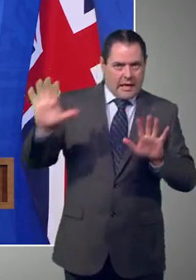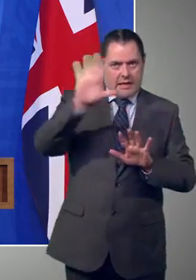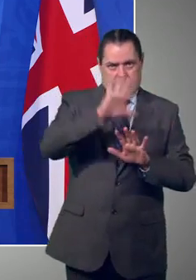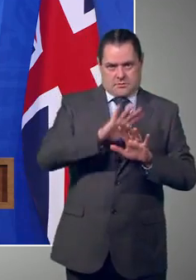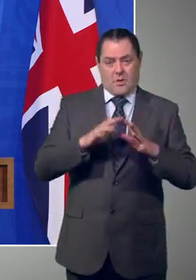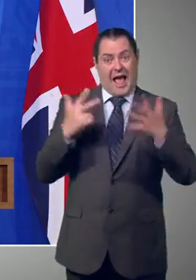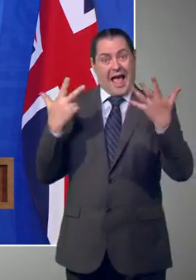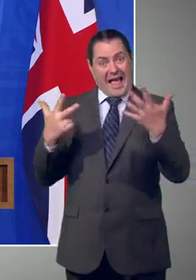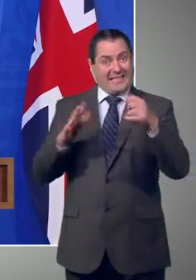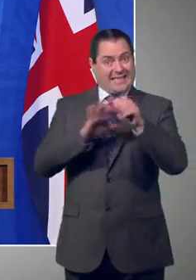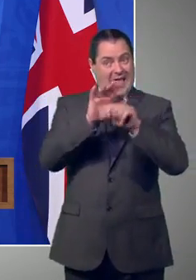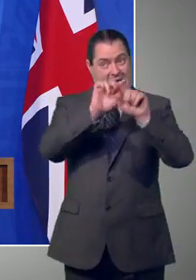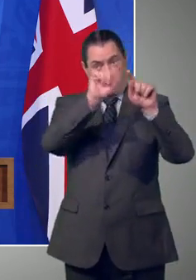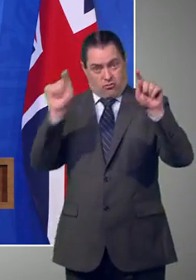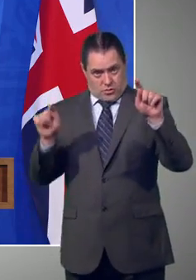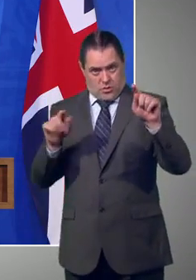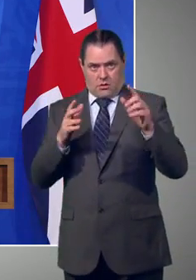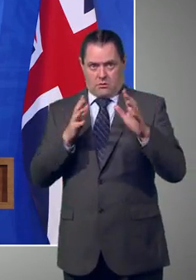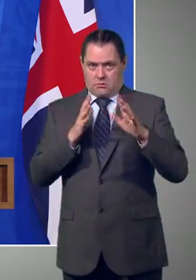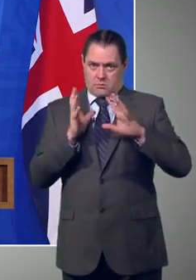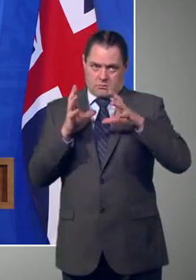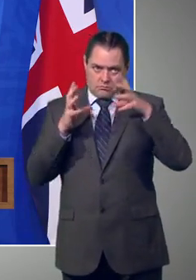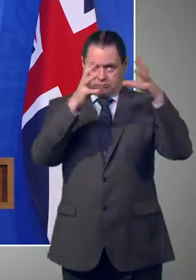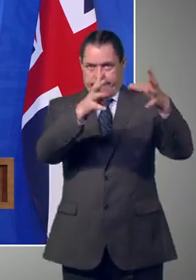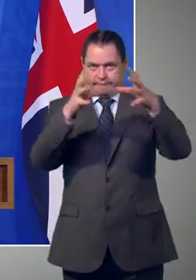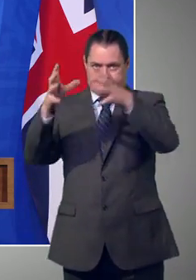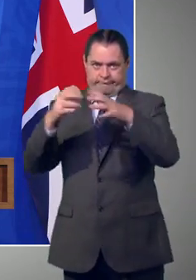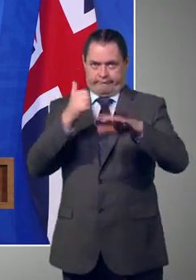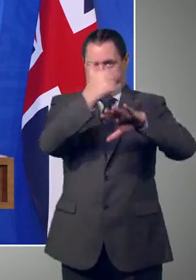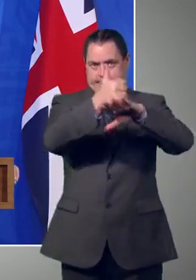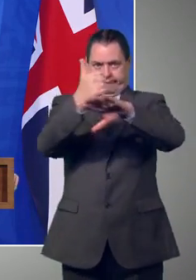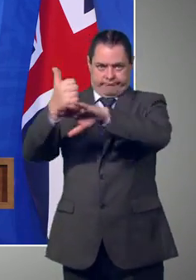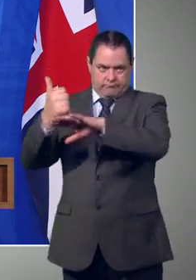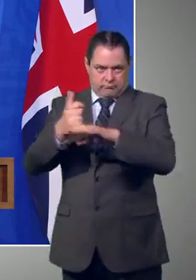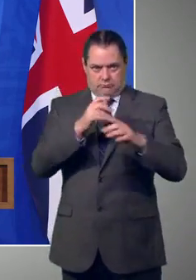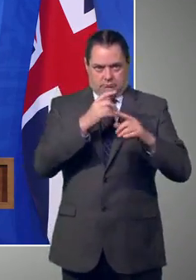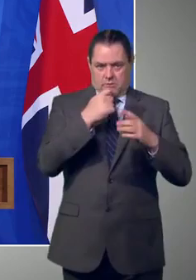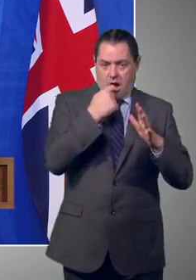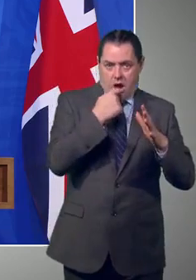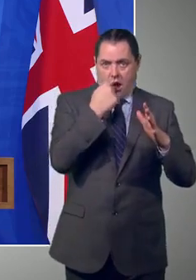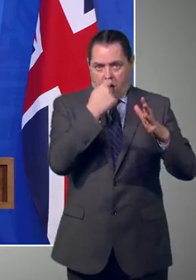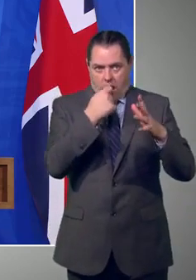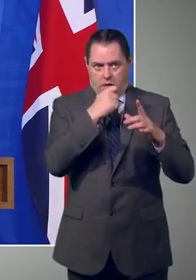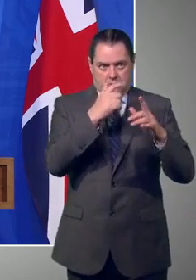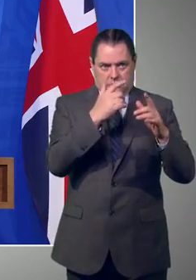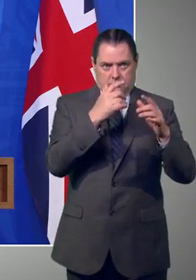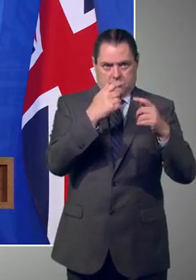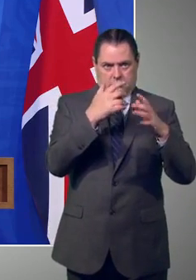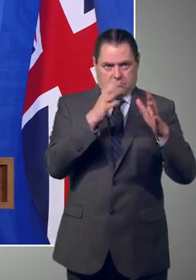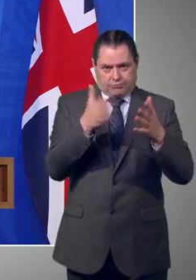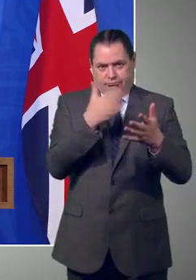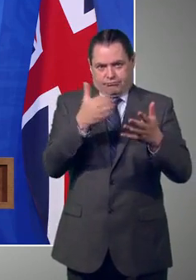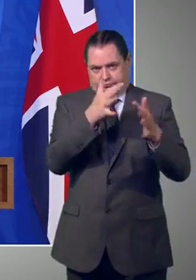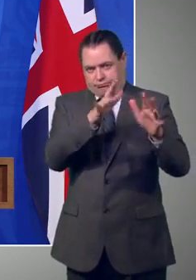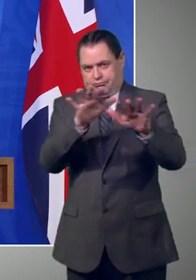areas and in other places where cases are lower but rising in